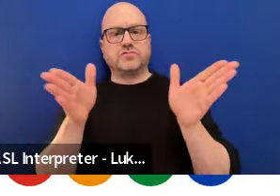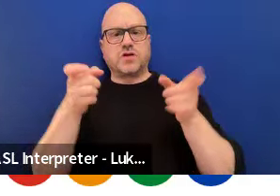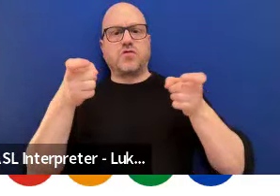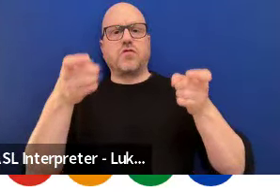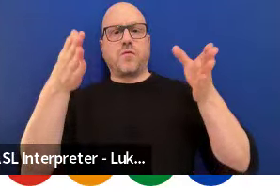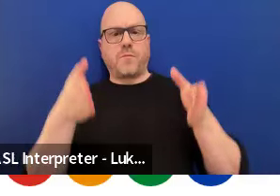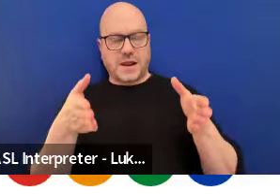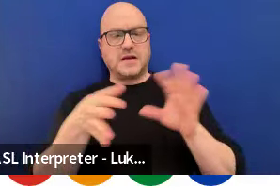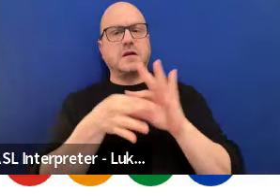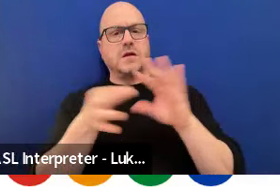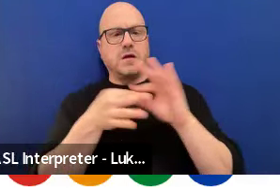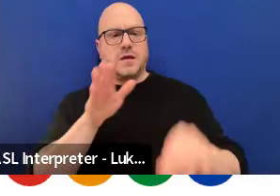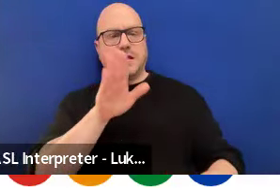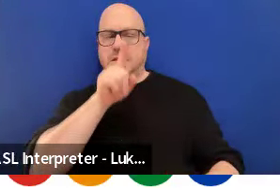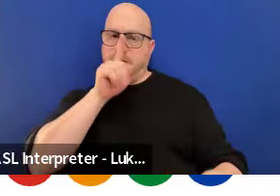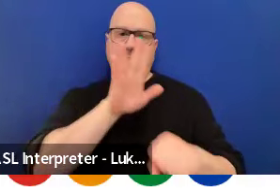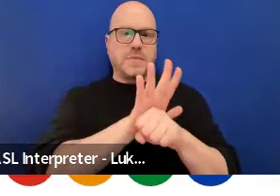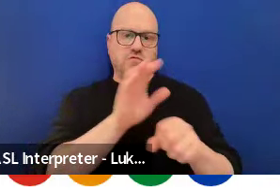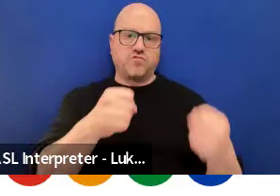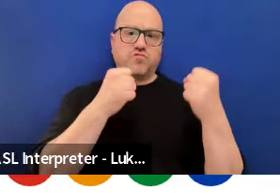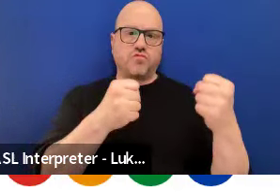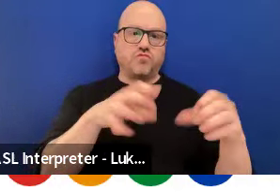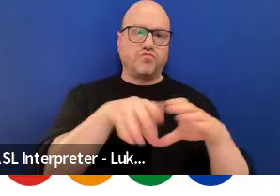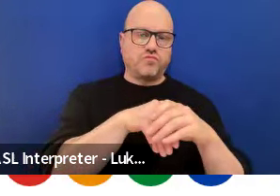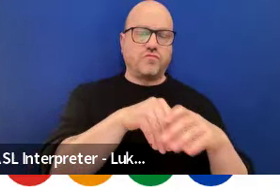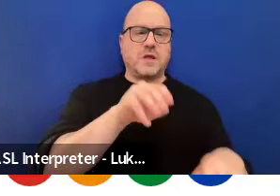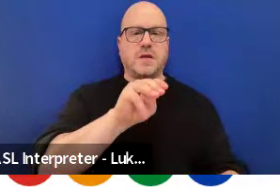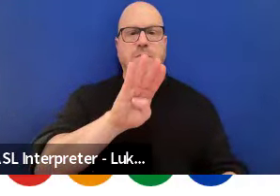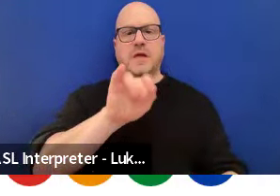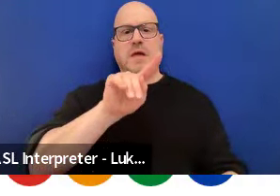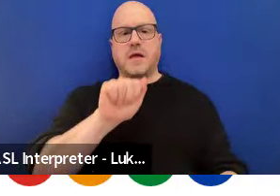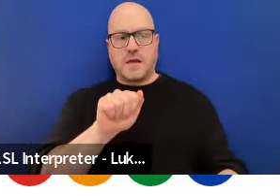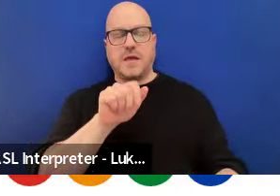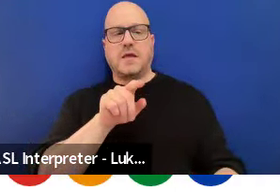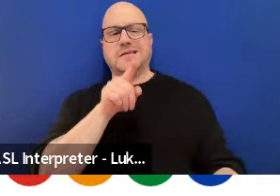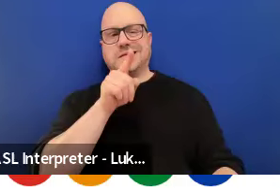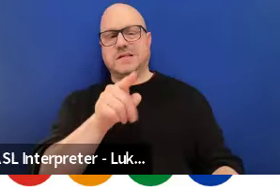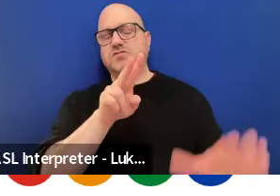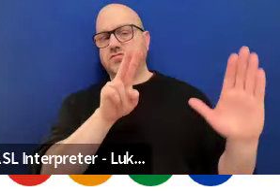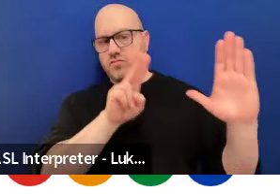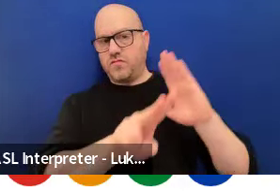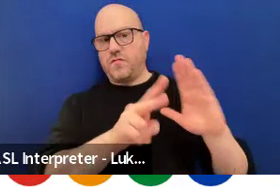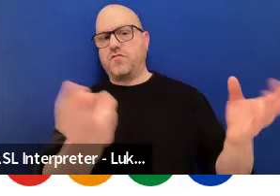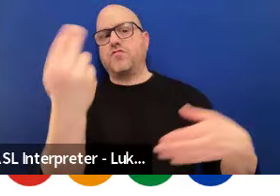IN THIS PHOTO IS FROM A PUBLIC MEETING WHERE OUR GENERAL MANAGER SPOKE ABOUT HIS COMMITMENT TO THE MBTA.